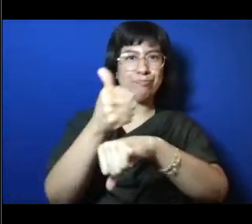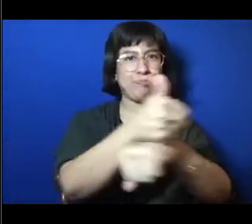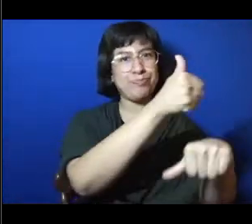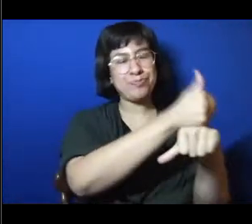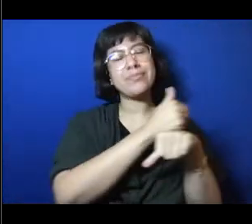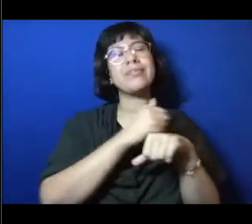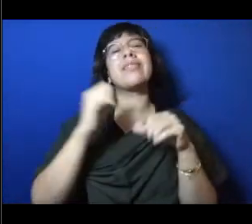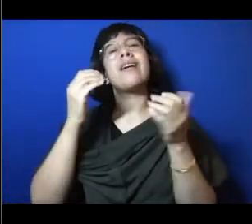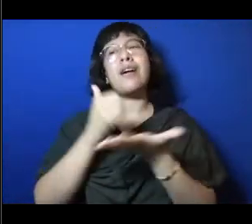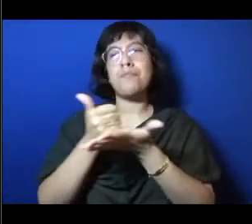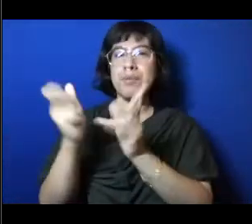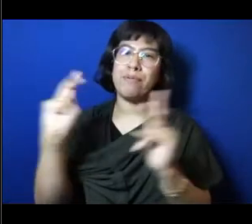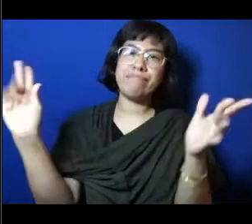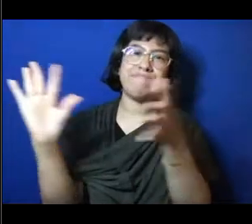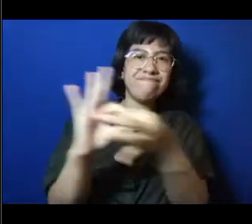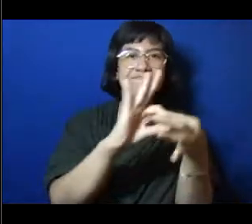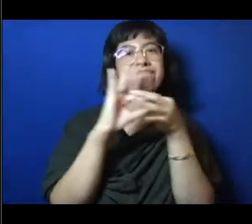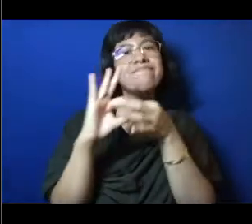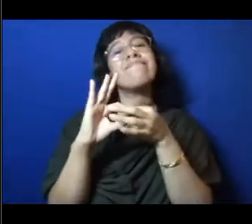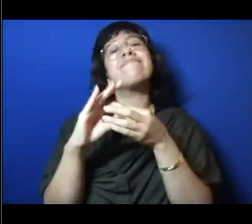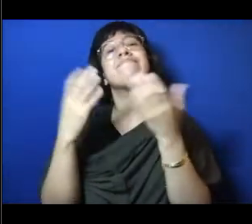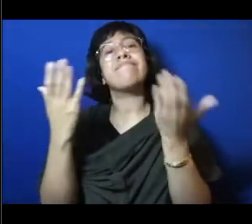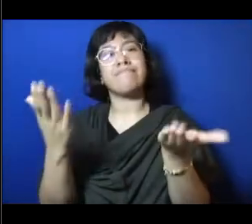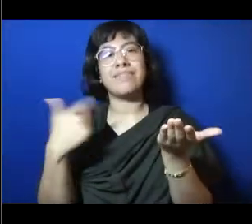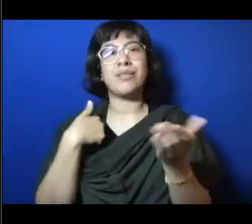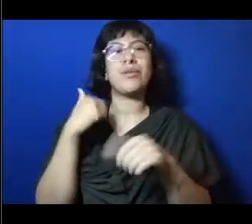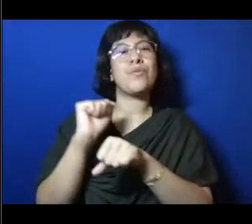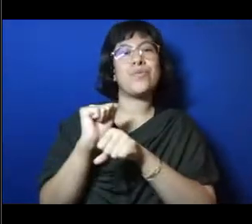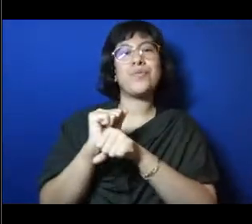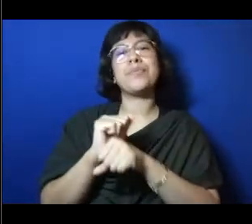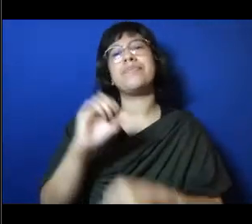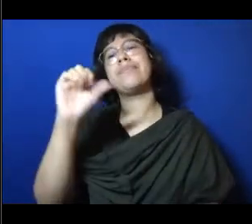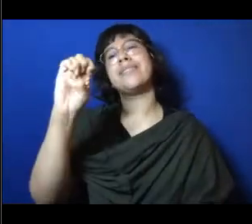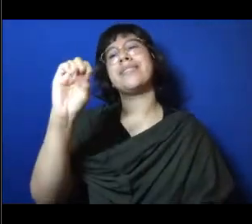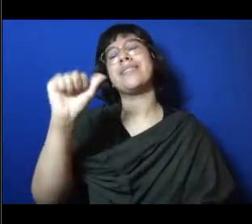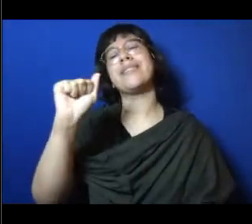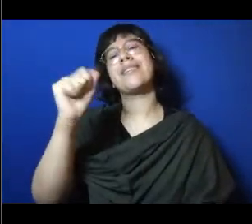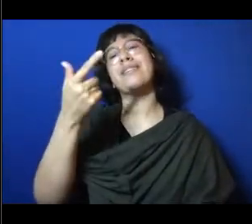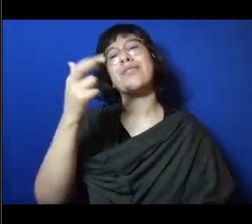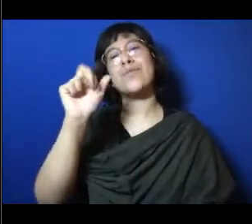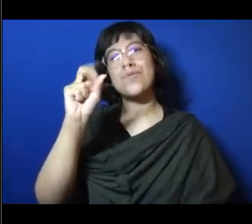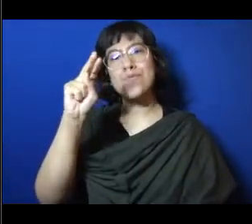It's also sponsored by Woods Hole sea grant where I work, which is located at the Woods Hole Oceanographic Institution